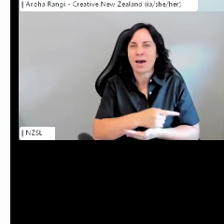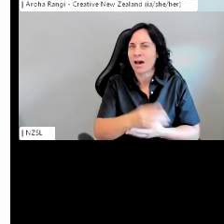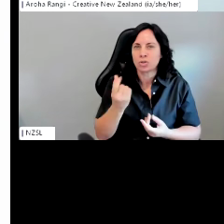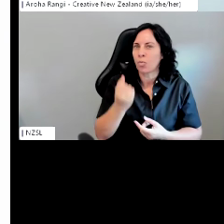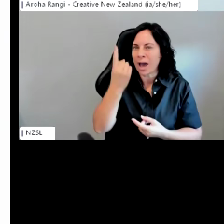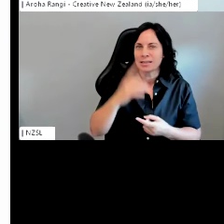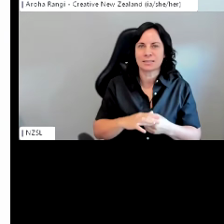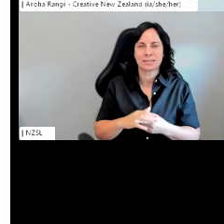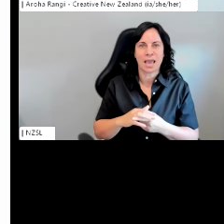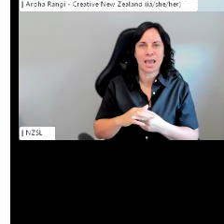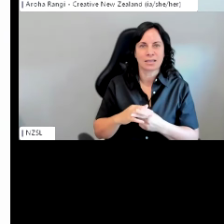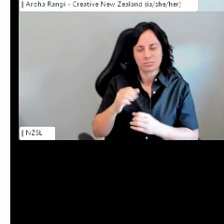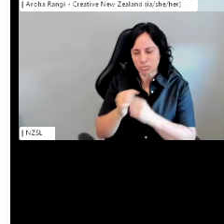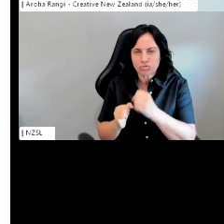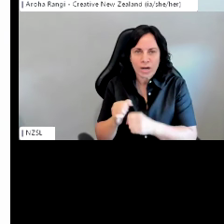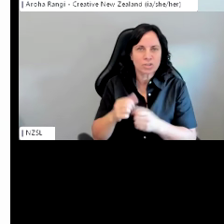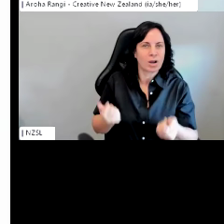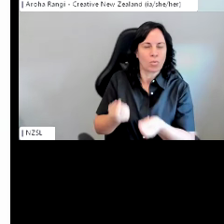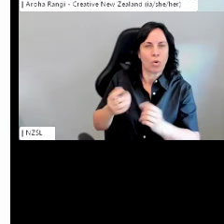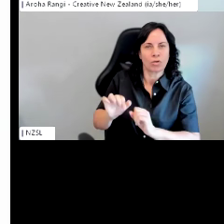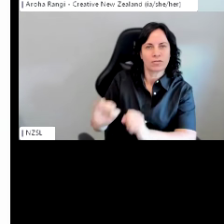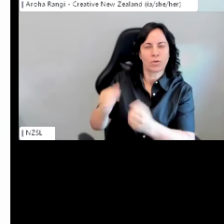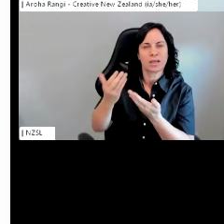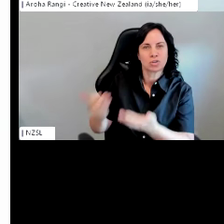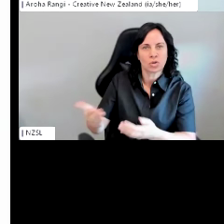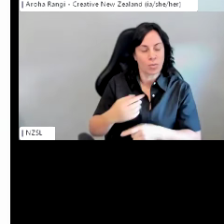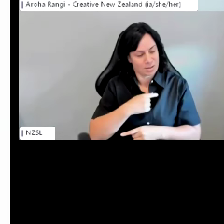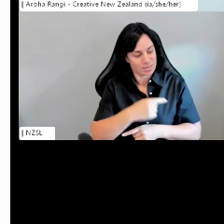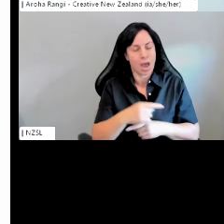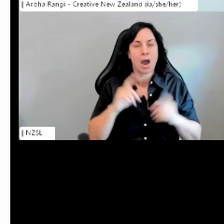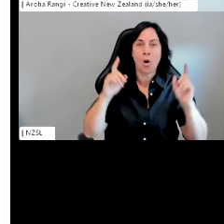understand what they need to know and they they they worry that they'll, you know, be out of their